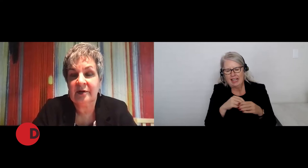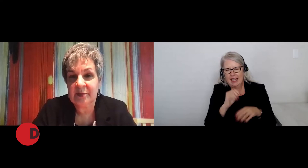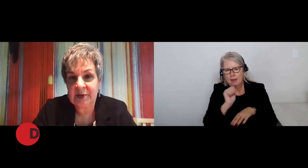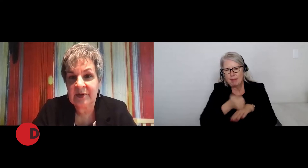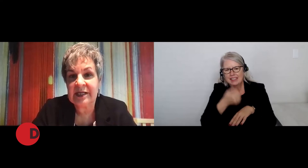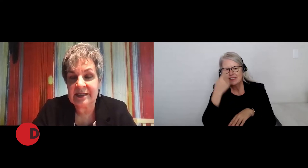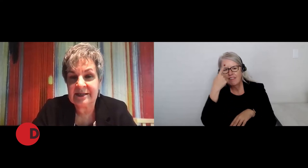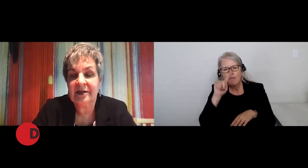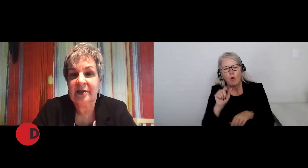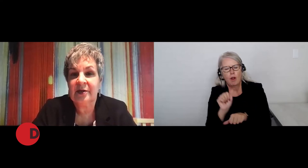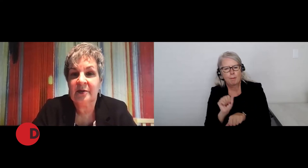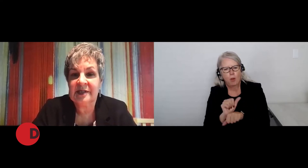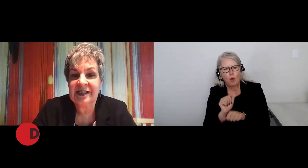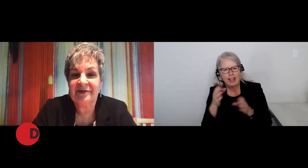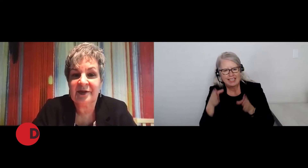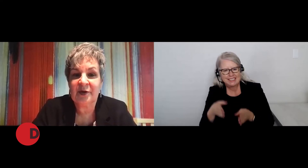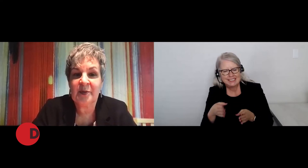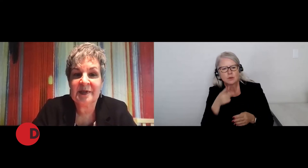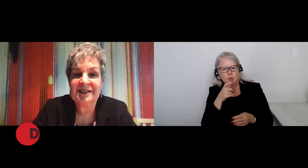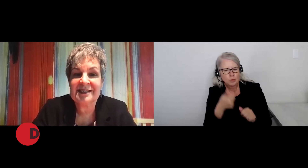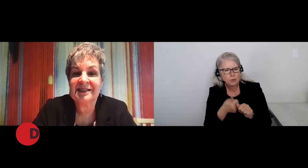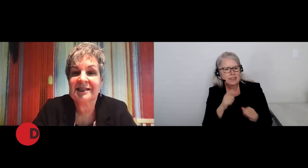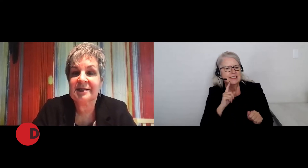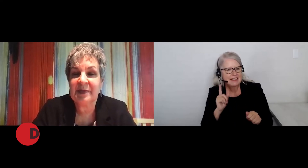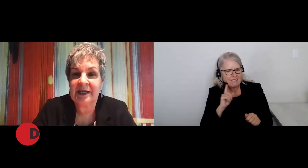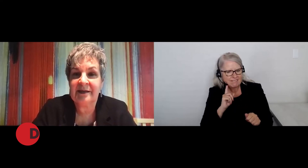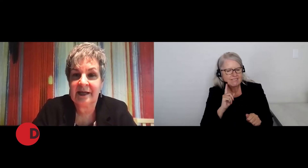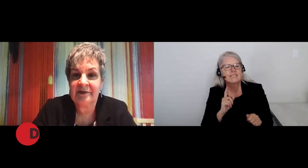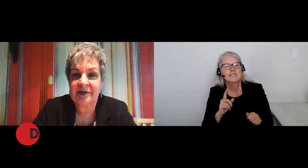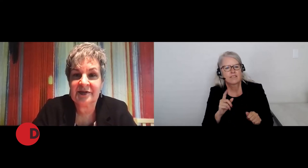We have some similar arrangements for our employees who are Deaf,